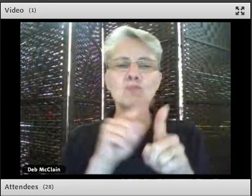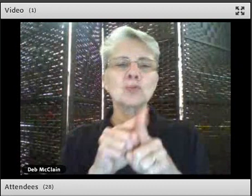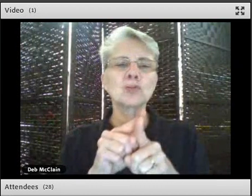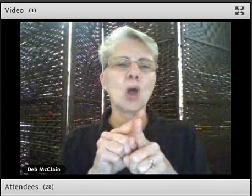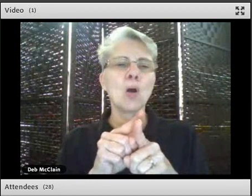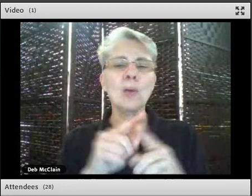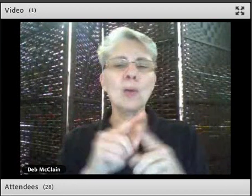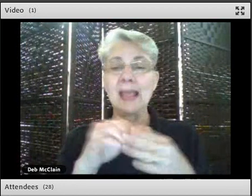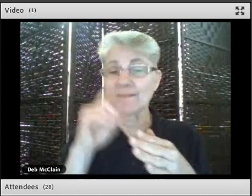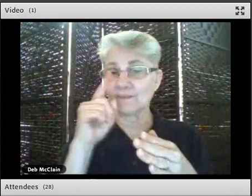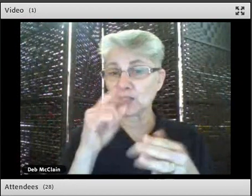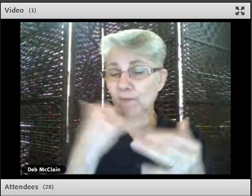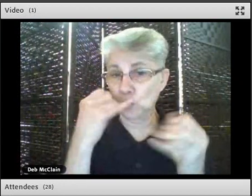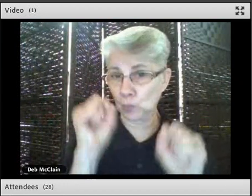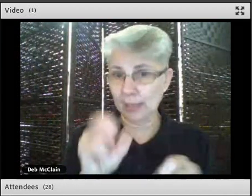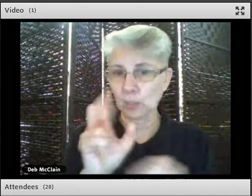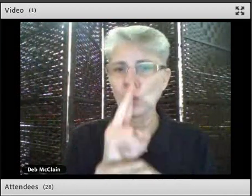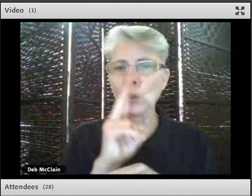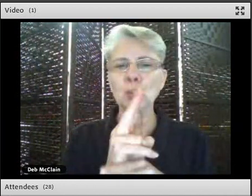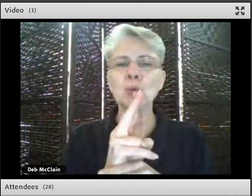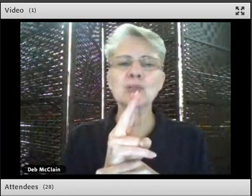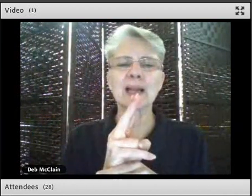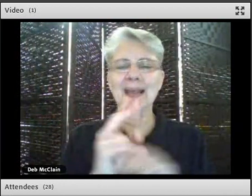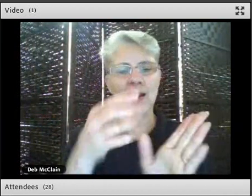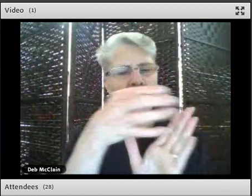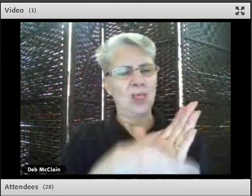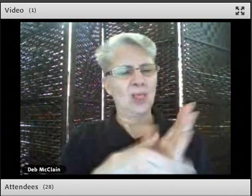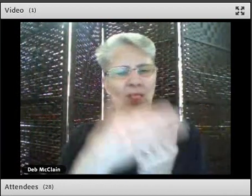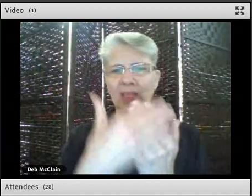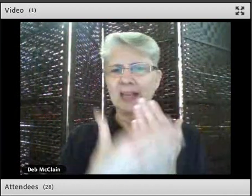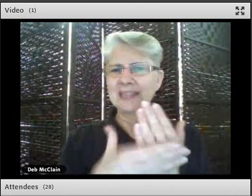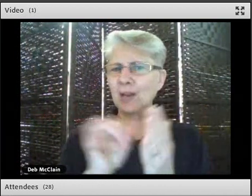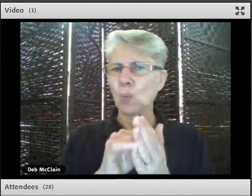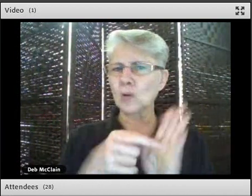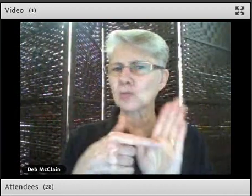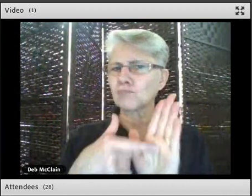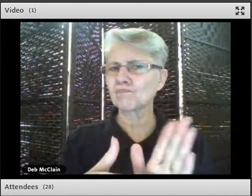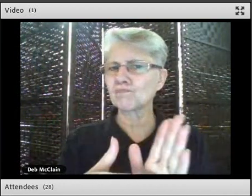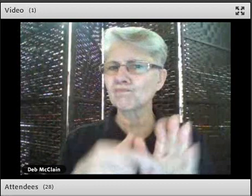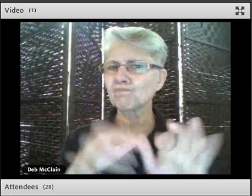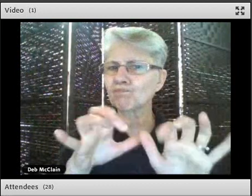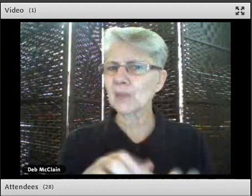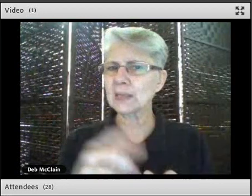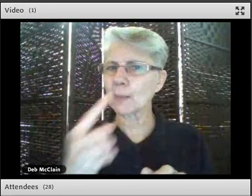or you could go to the publisher's website and copy and paste from there, or from Amazon,